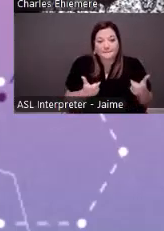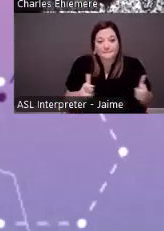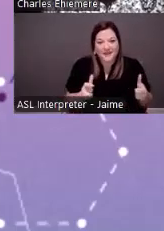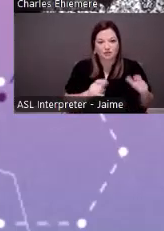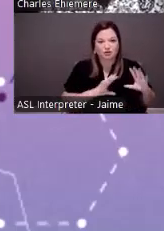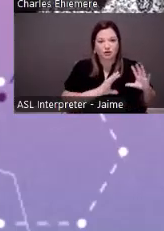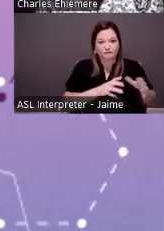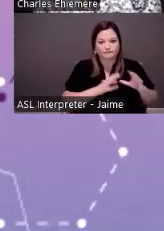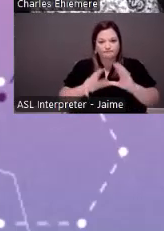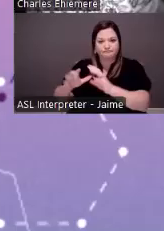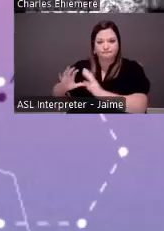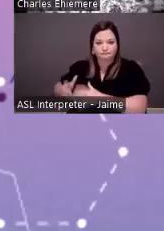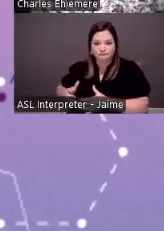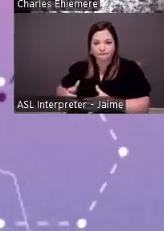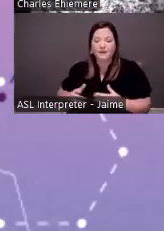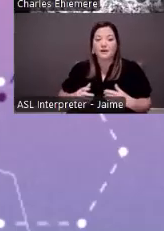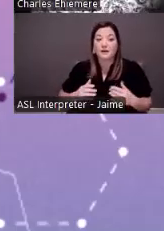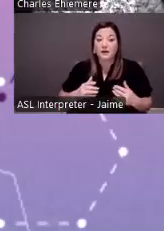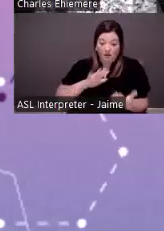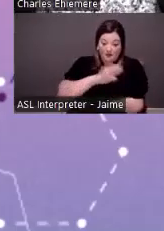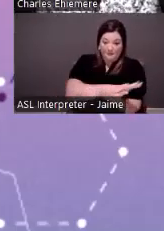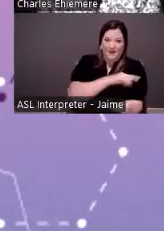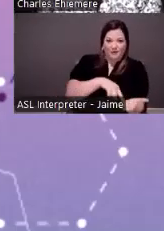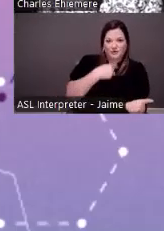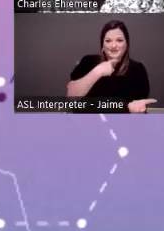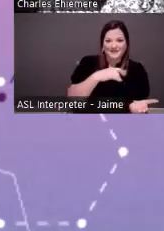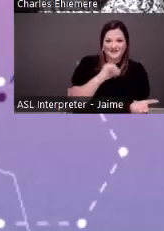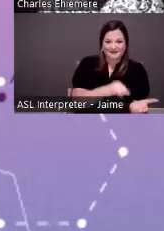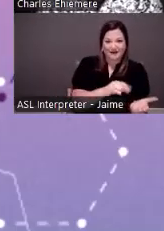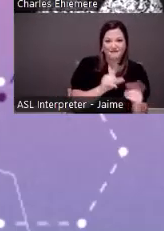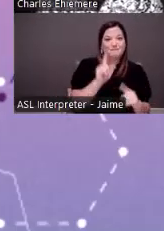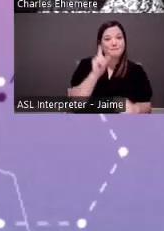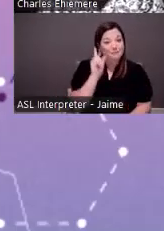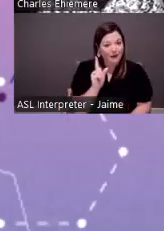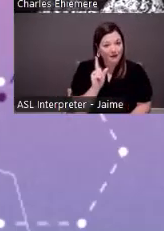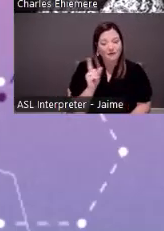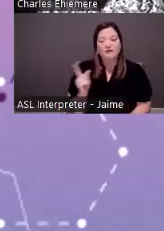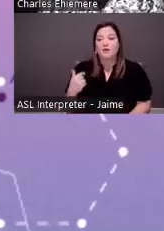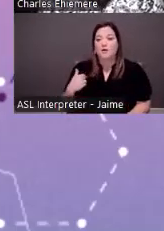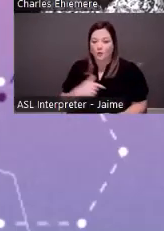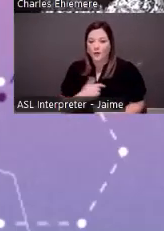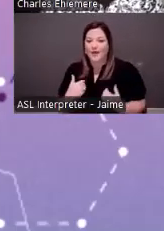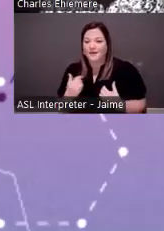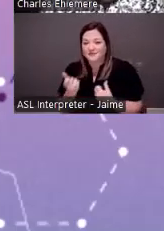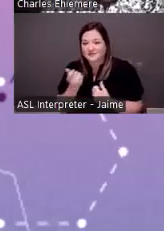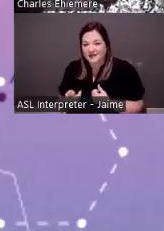We have a lot of ethnic groups in Nigeria,